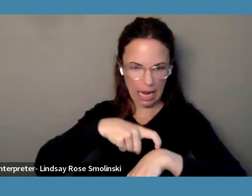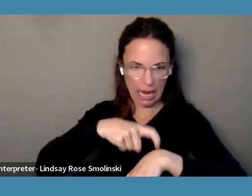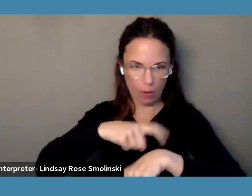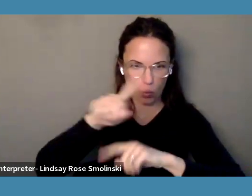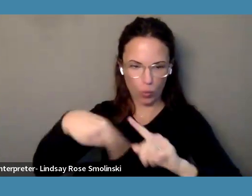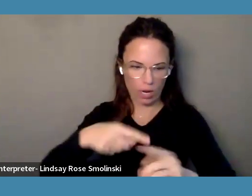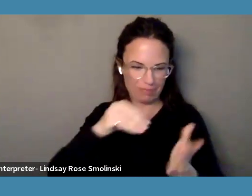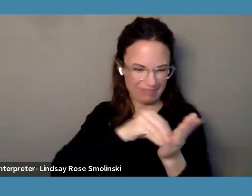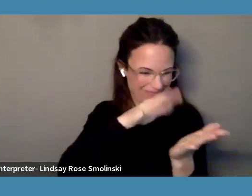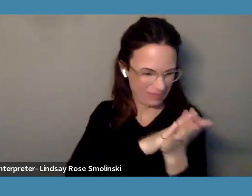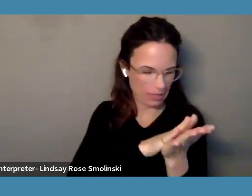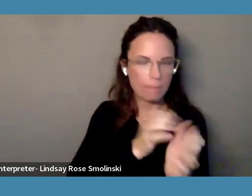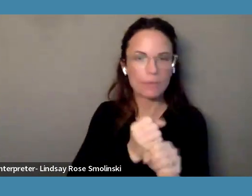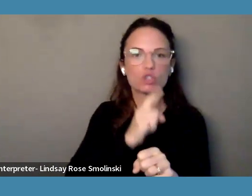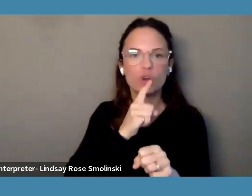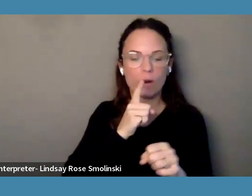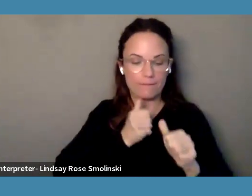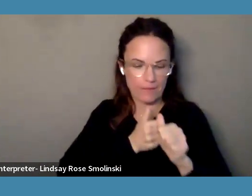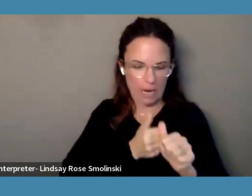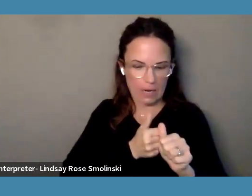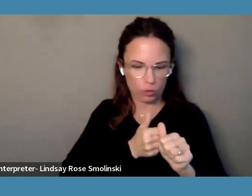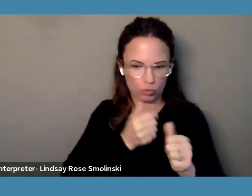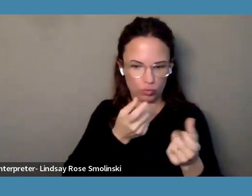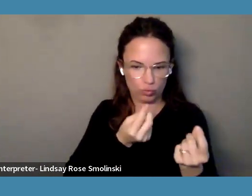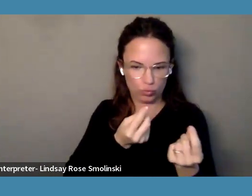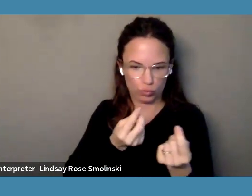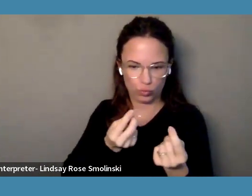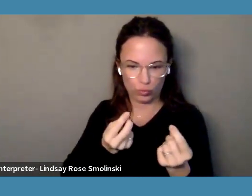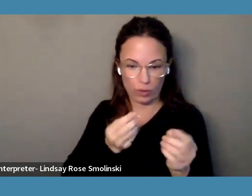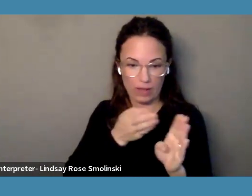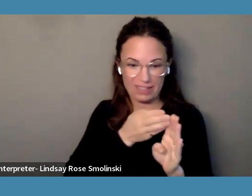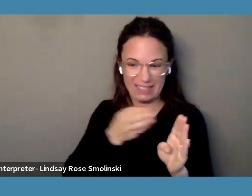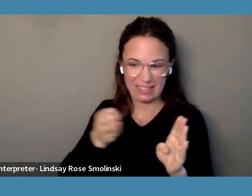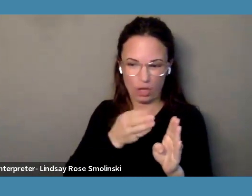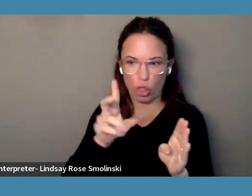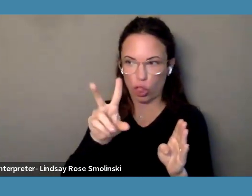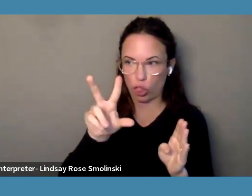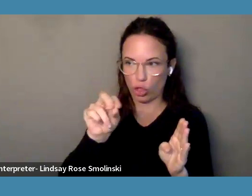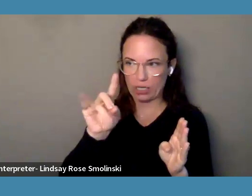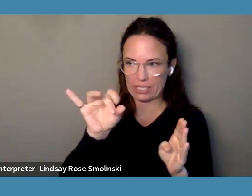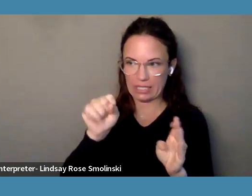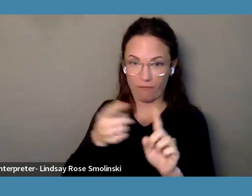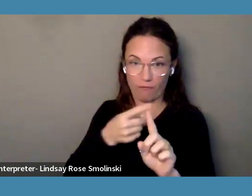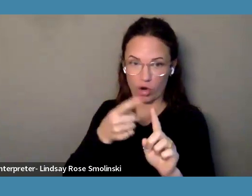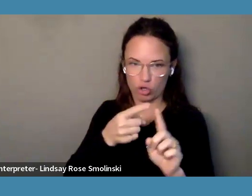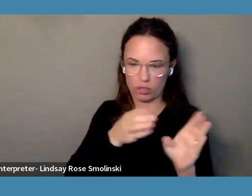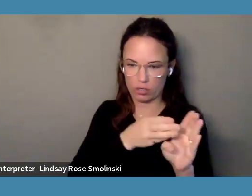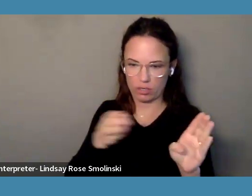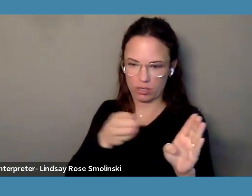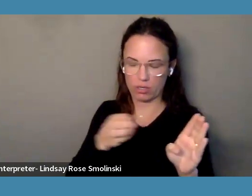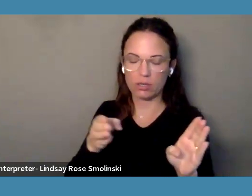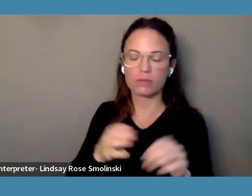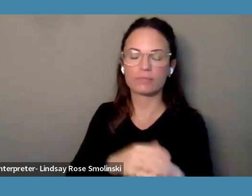and make sure things are done certainly within that 30 days and considering this additional timeline as well,